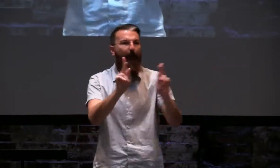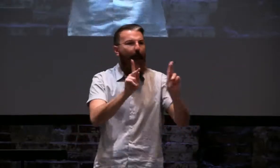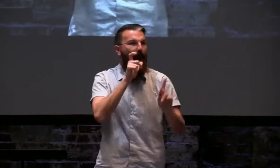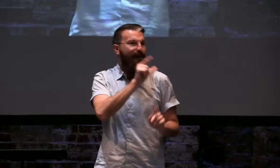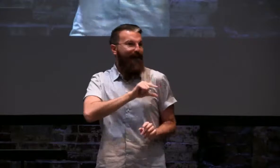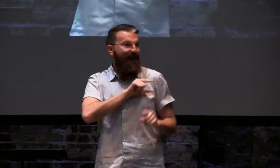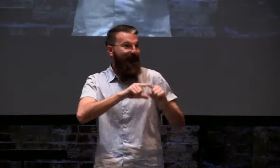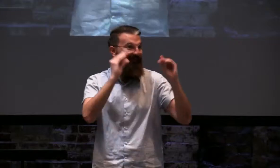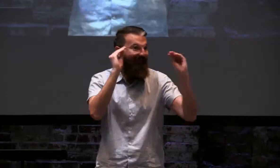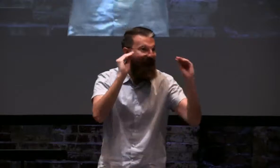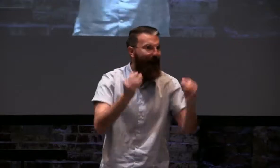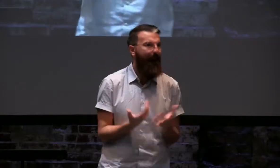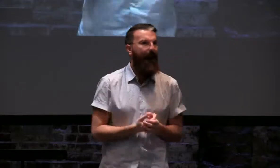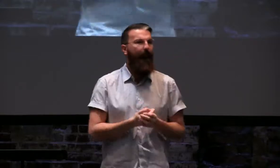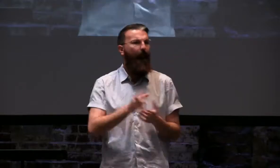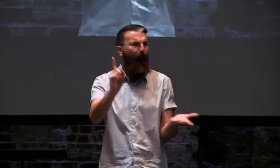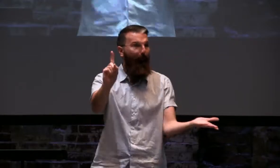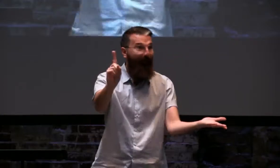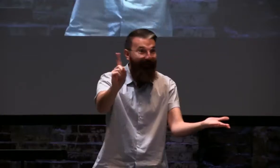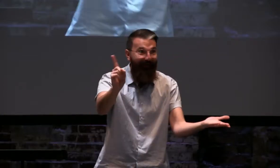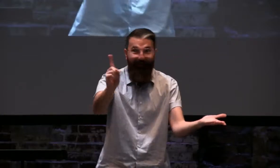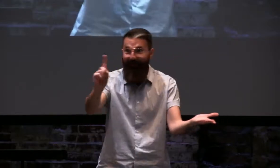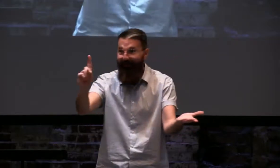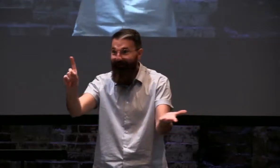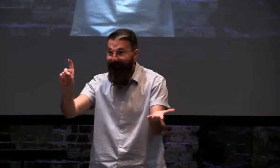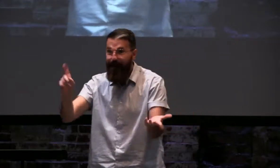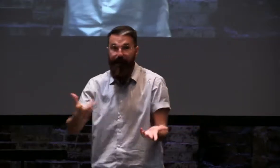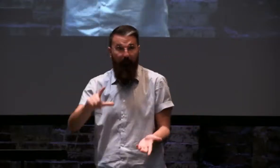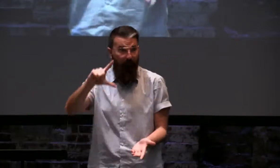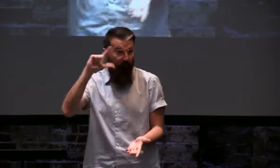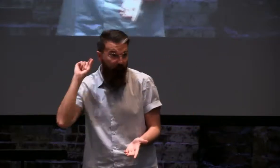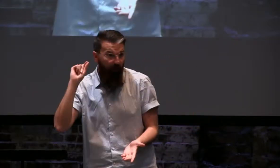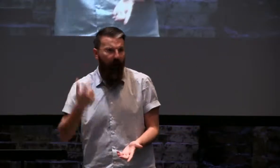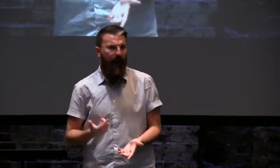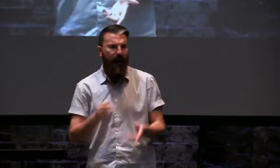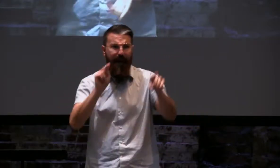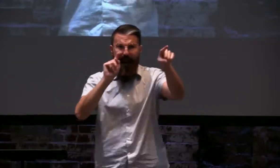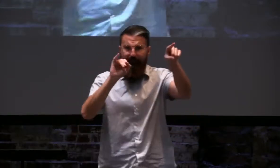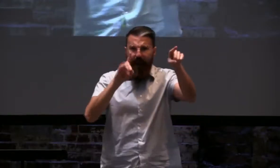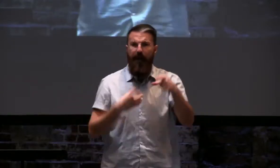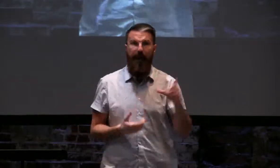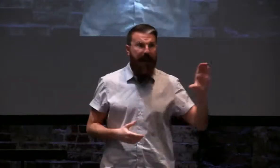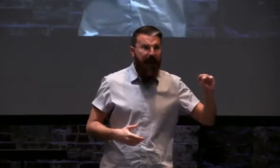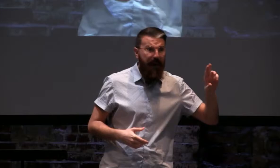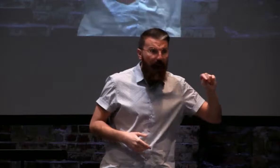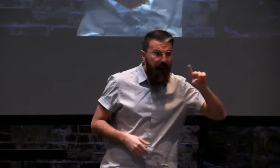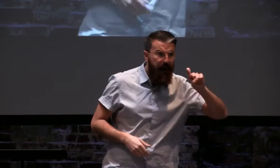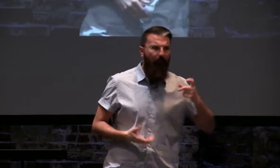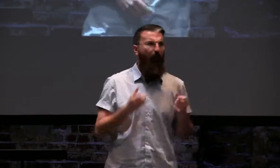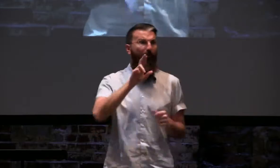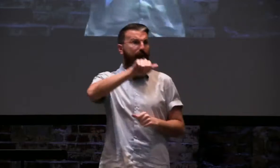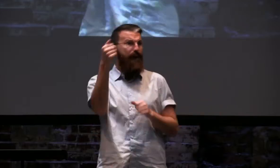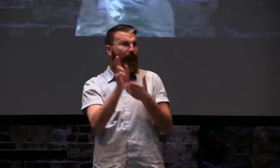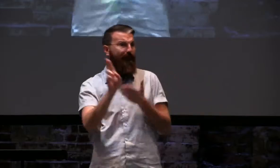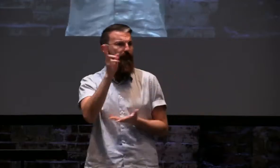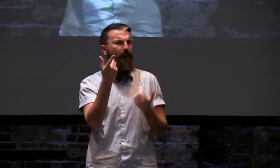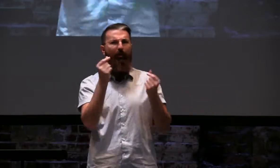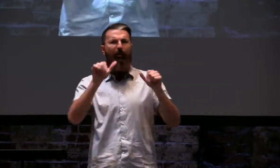in this program that we are establishing to have toolkits and resources. Now where can that be housed? Who knows.